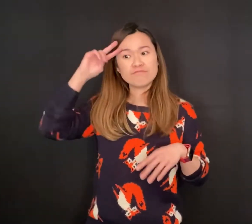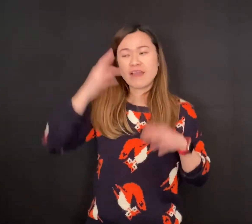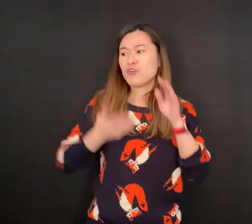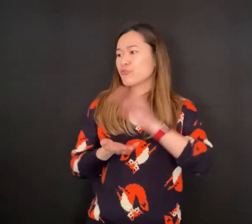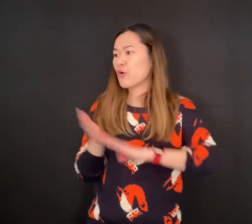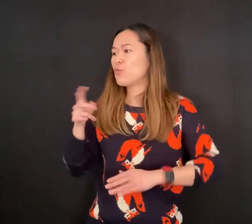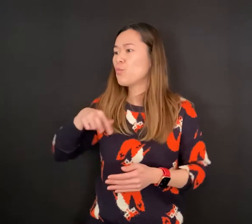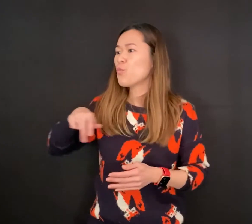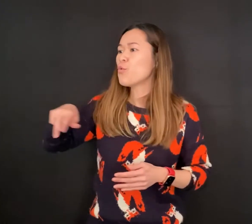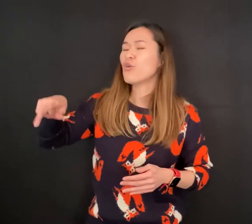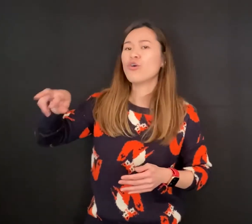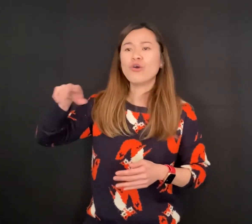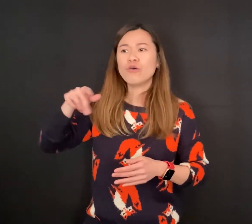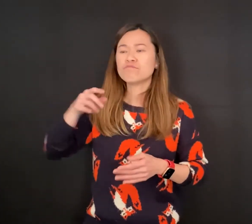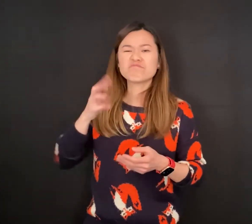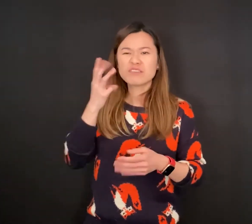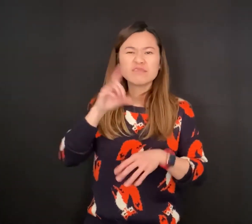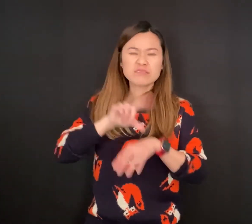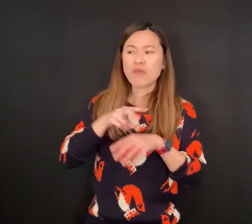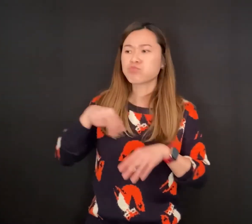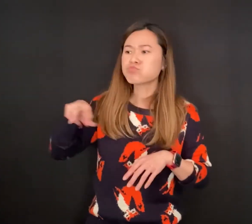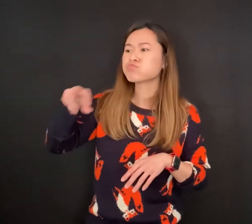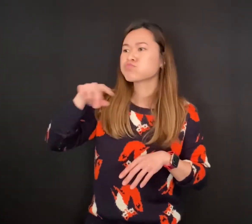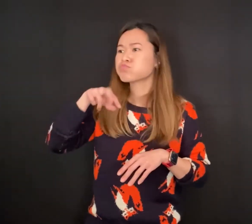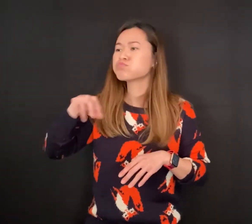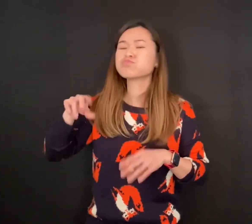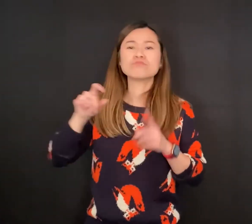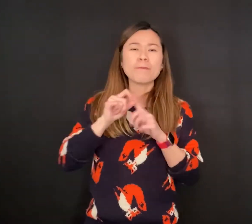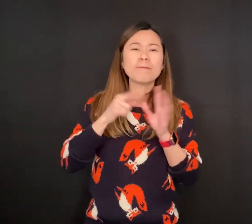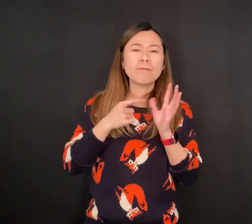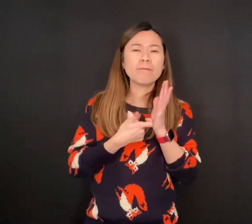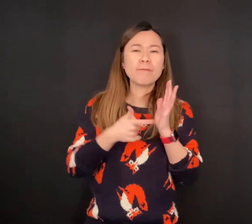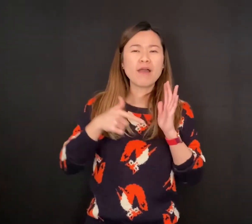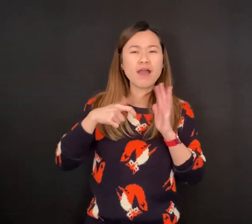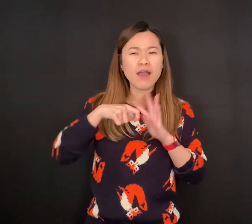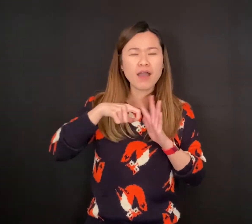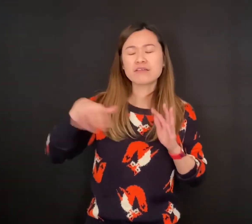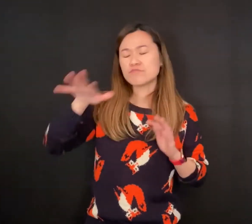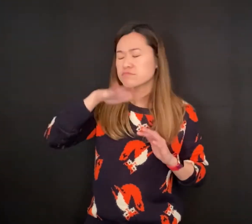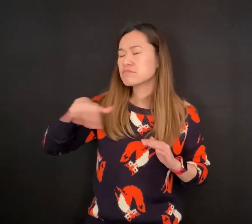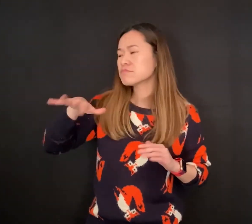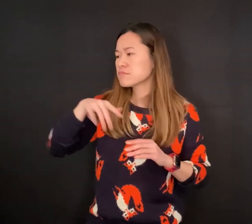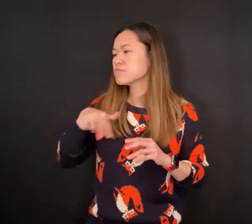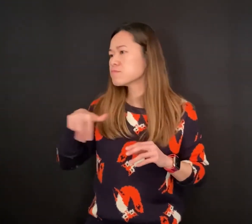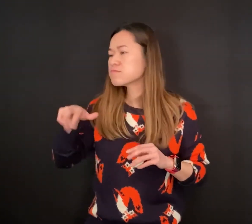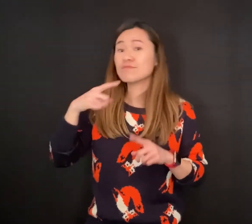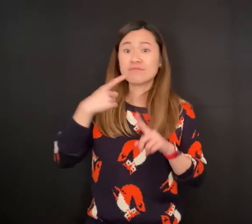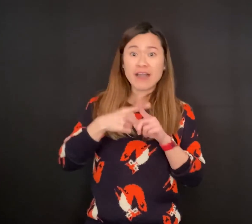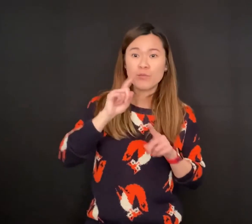So now I go and try to walk around the park, two or three times.